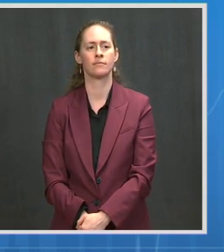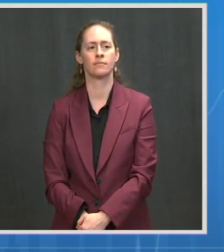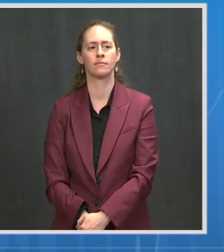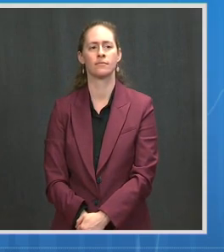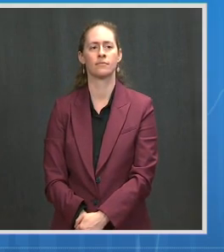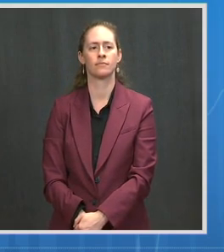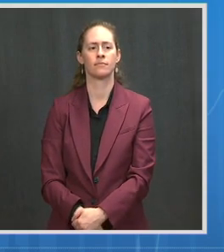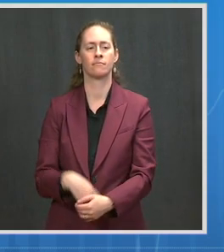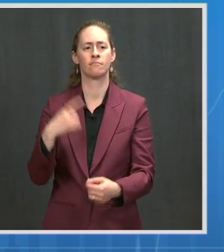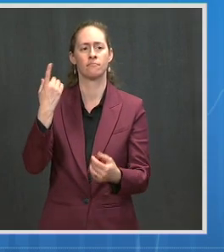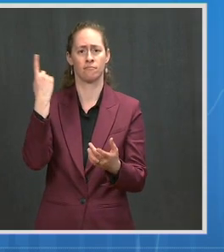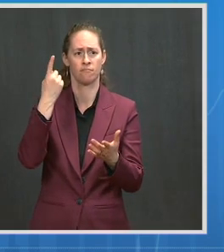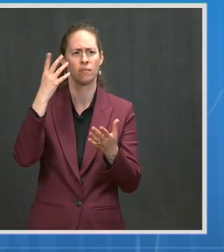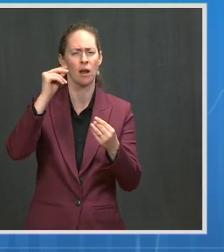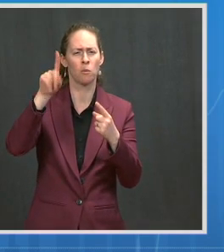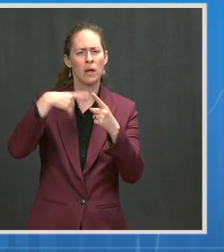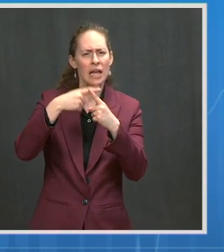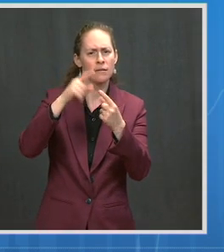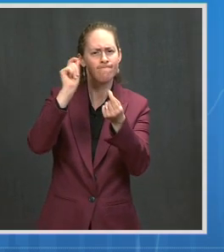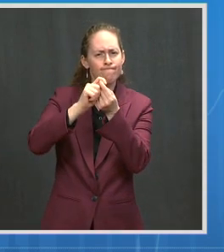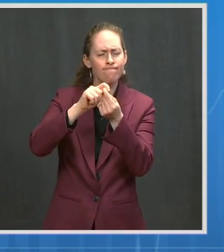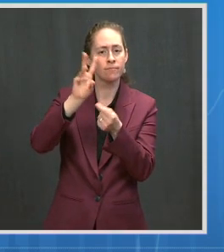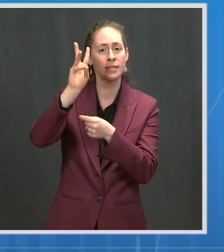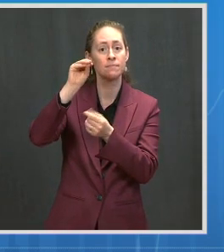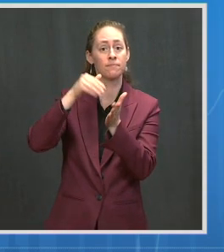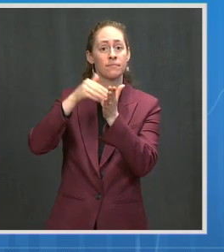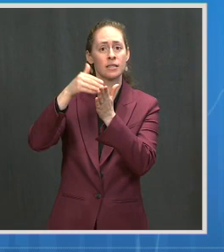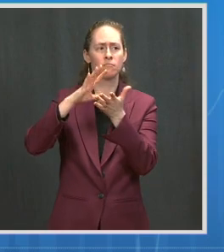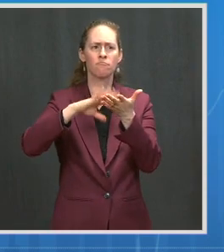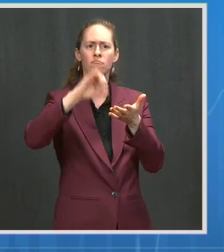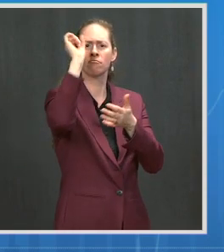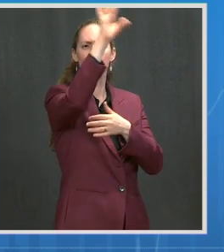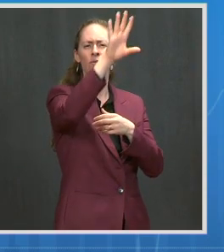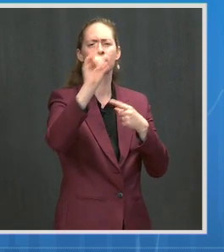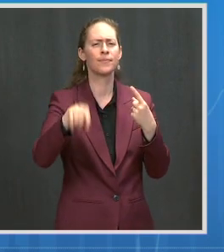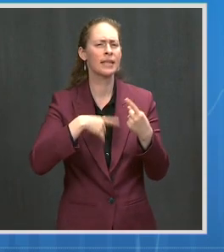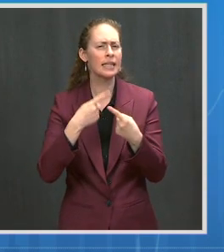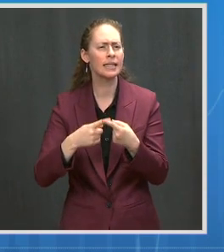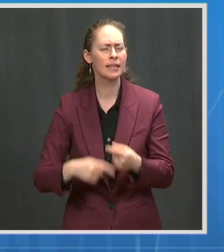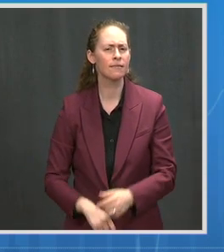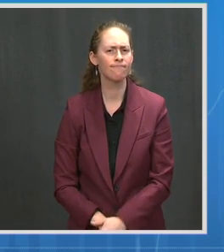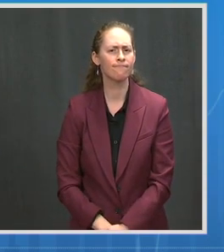Mr. Slavitt: Right. Thanks for the question, Sheryl. I think the President indicated a couple things yesterday.